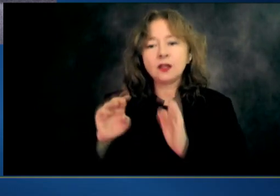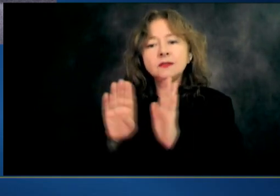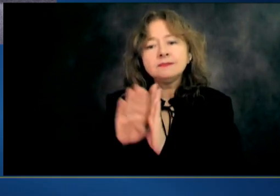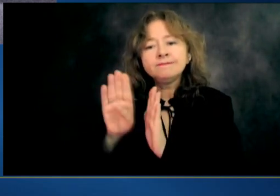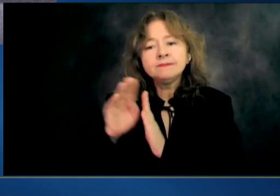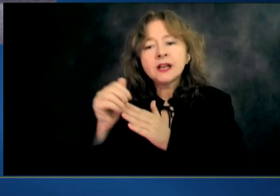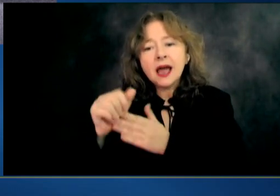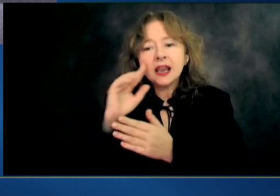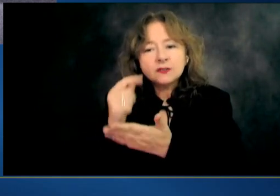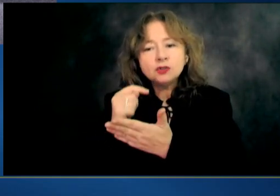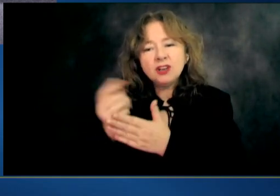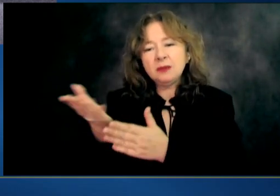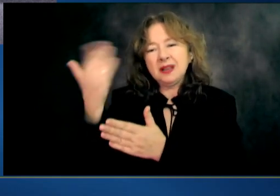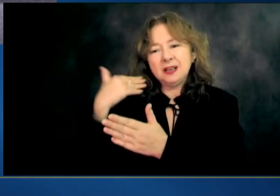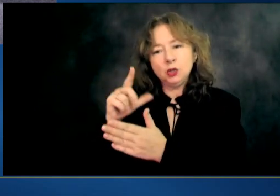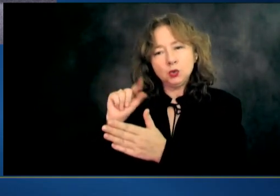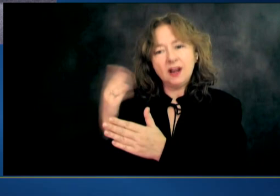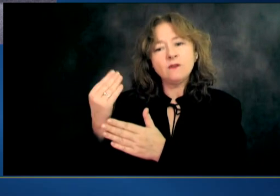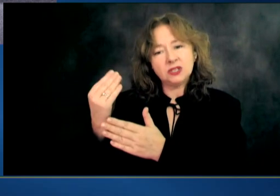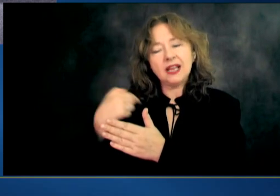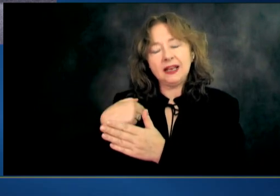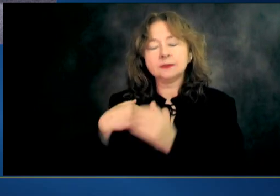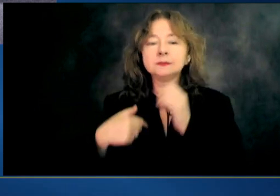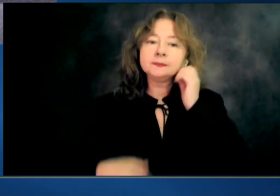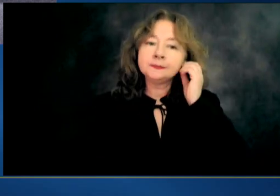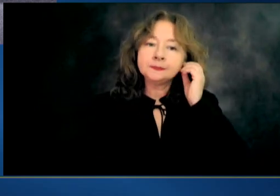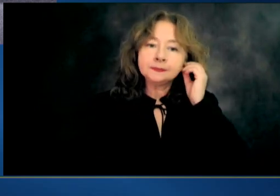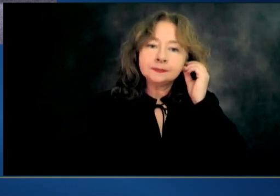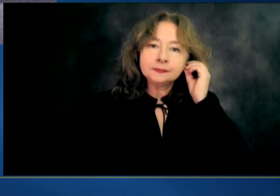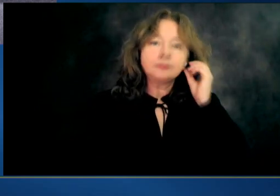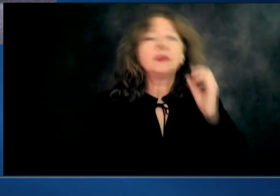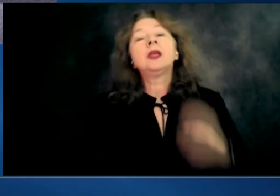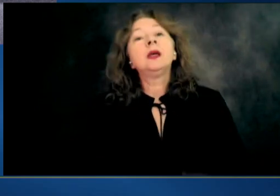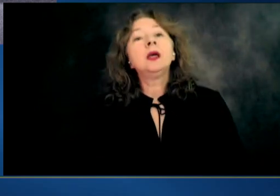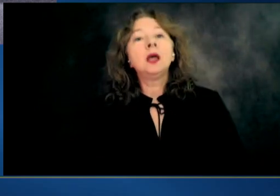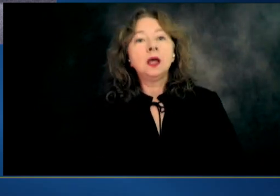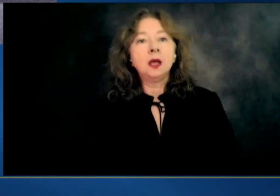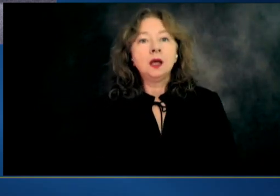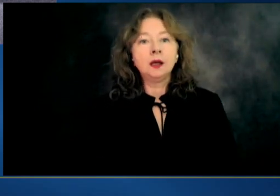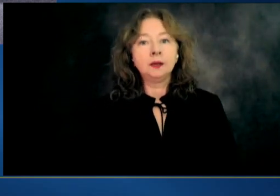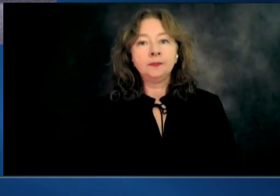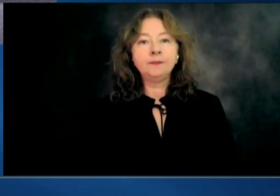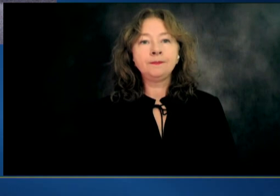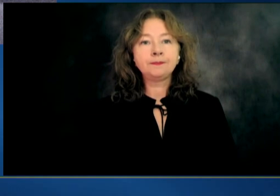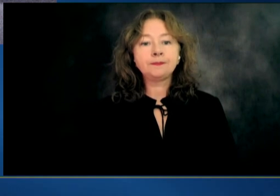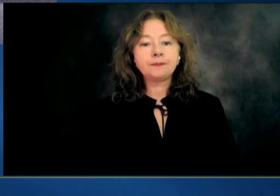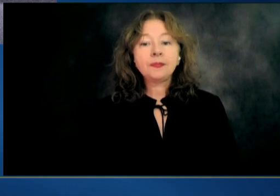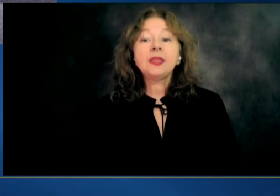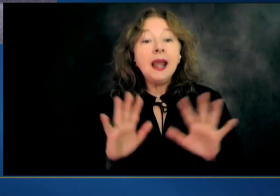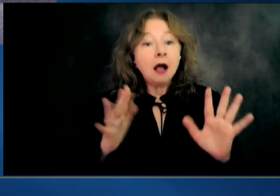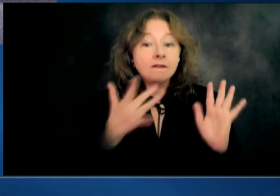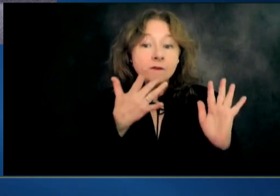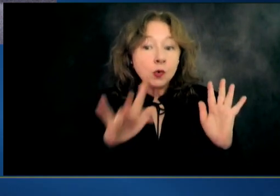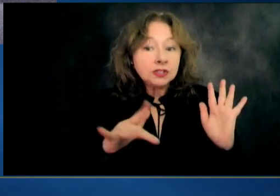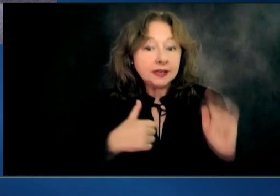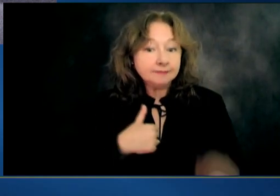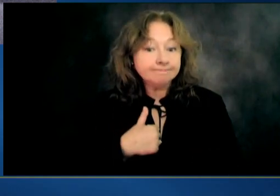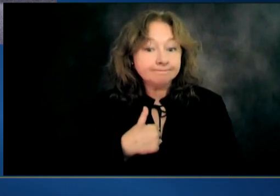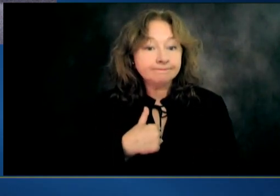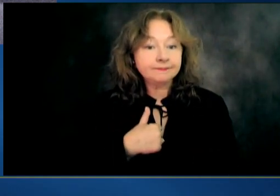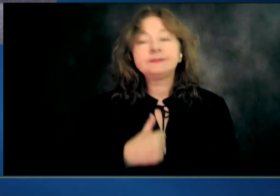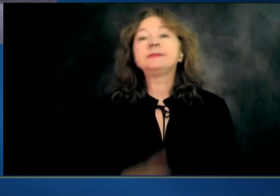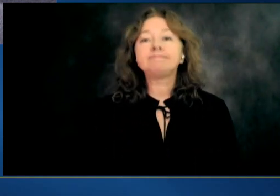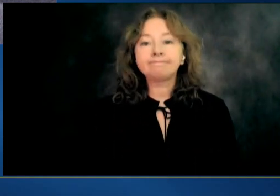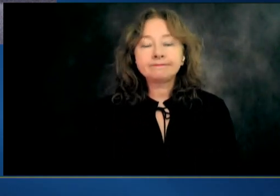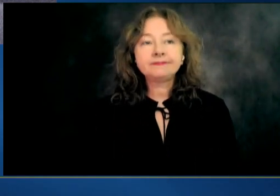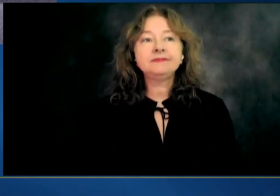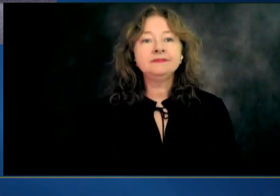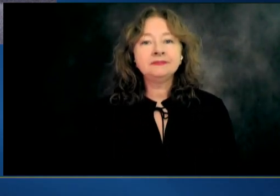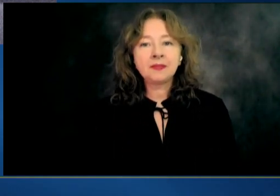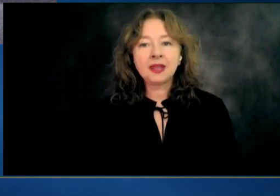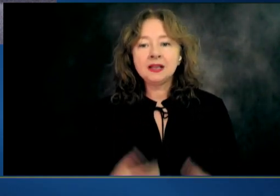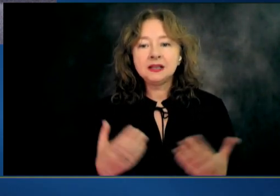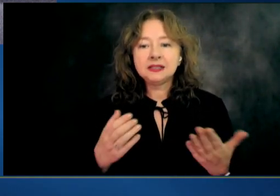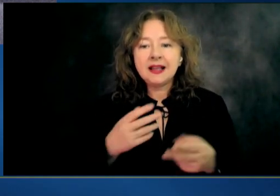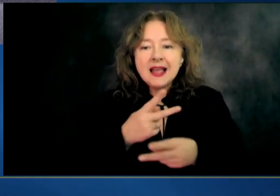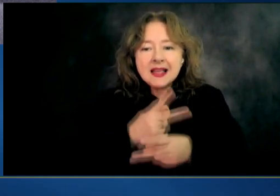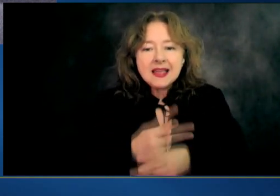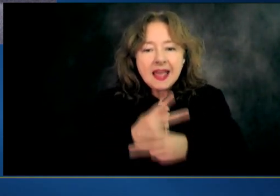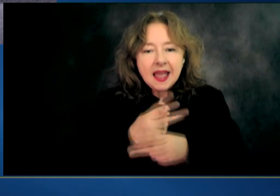Now, the fortunate thing is that care for individuals with sickle cell disease has